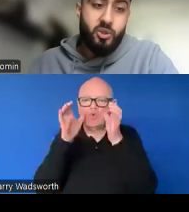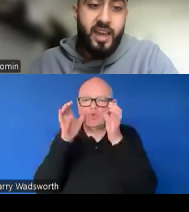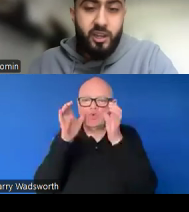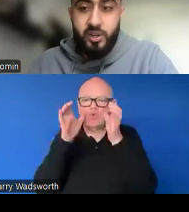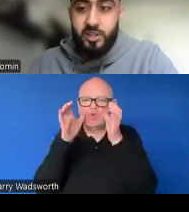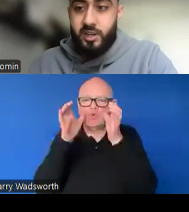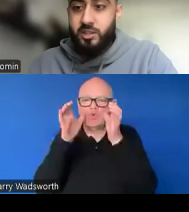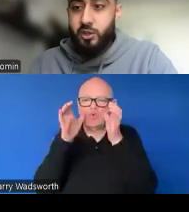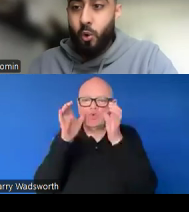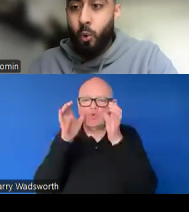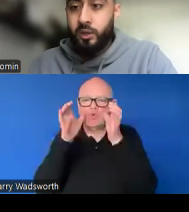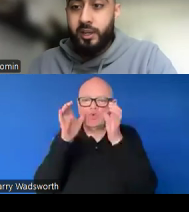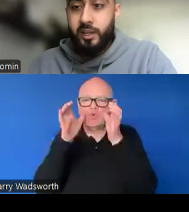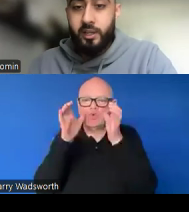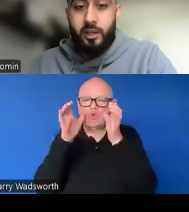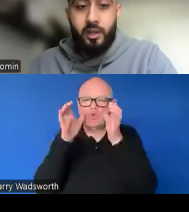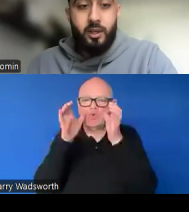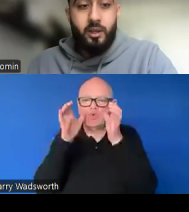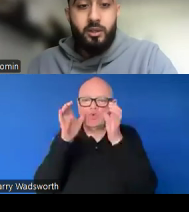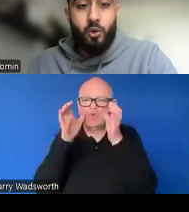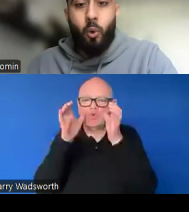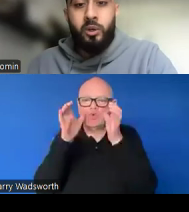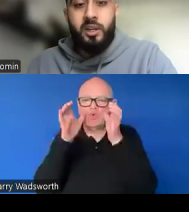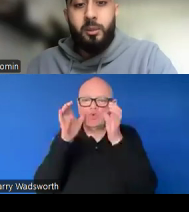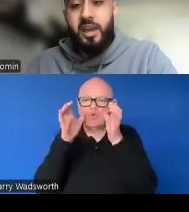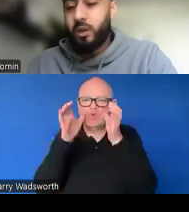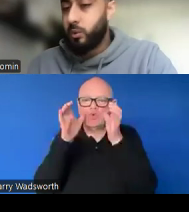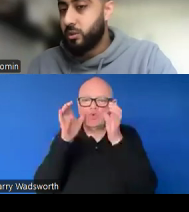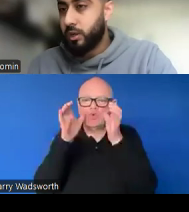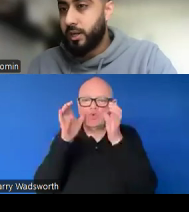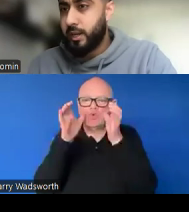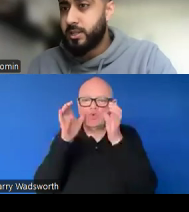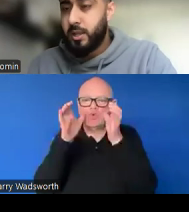The second reason is you're only paying when someone clicks.